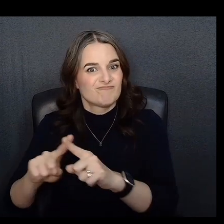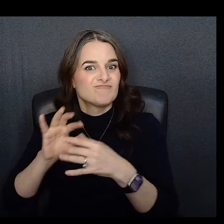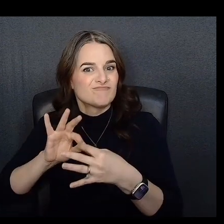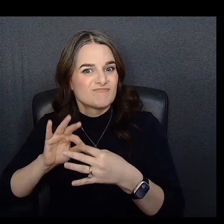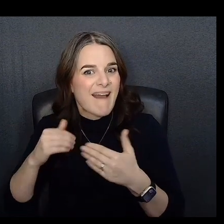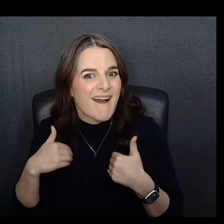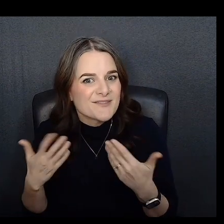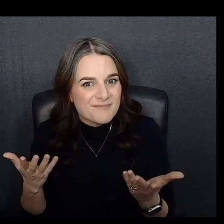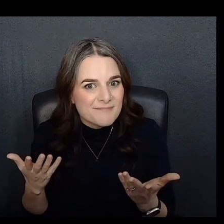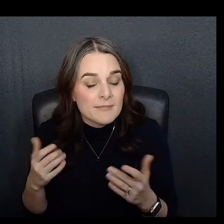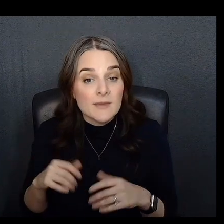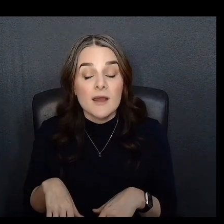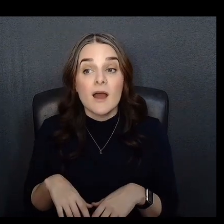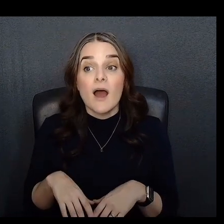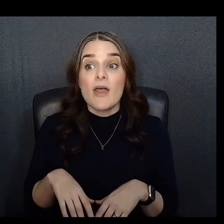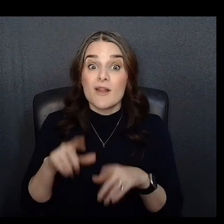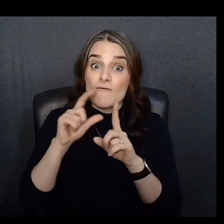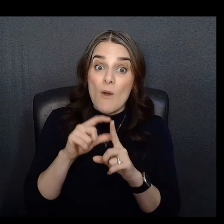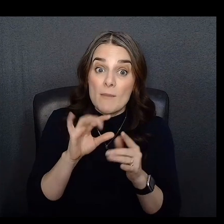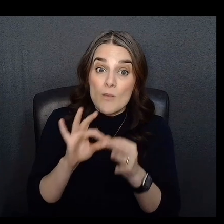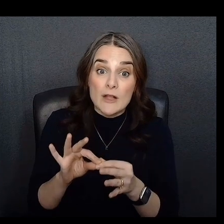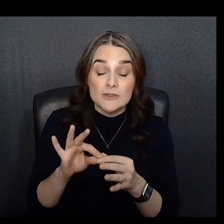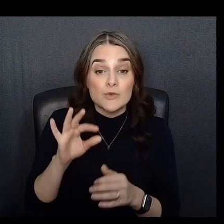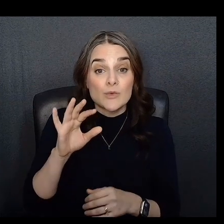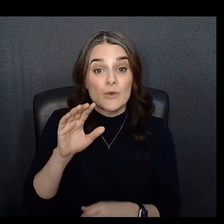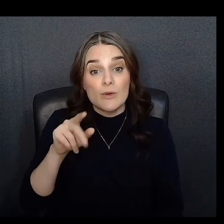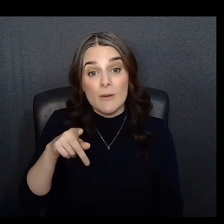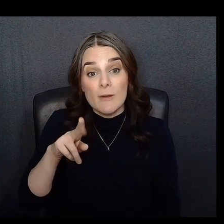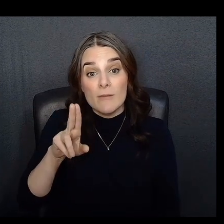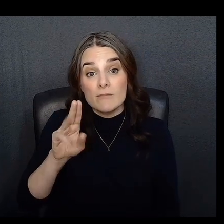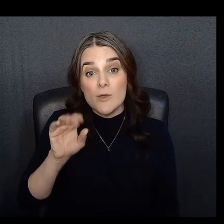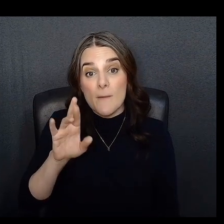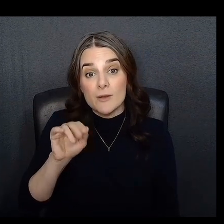And then vocabulary related to puberty and hygiene is super important.